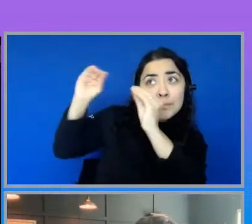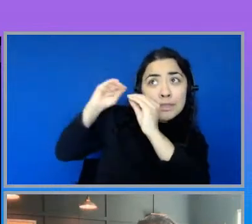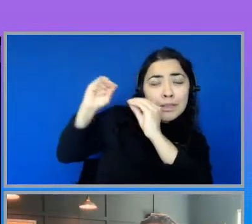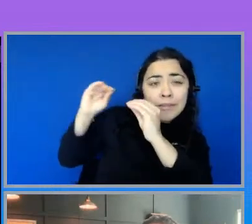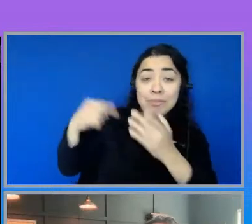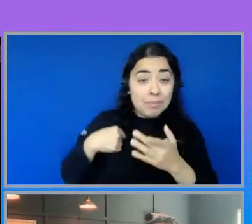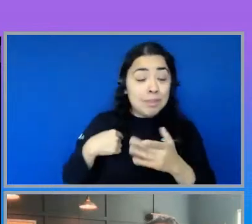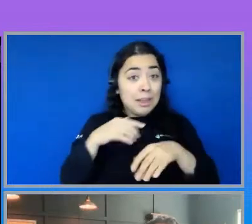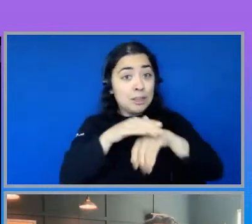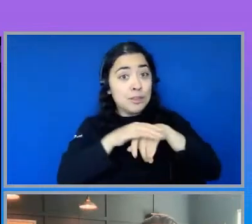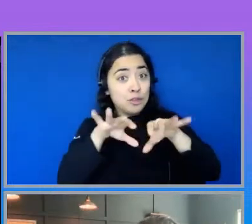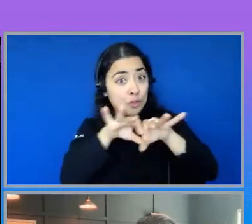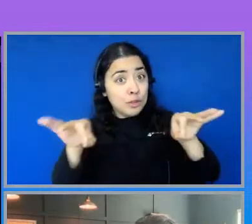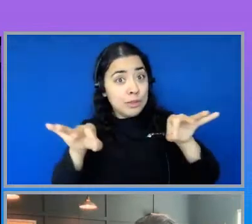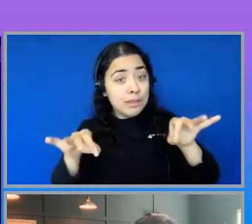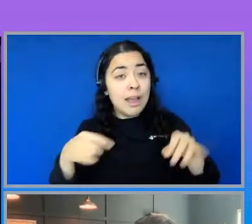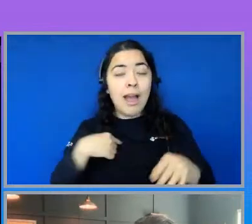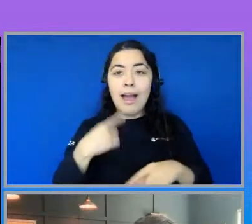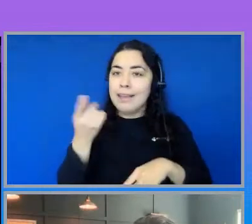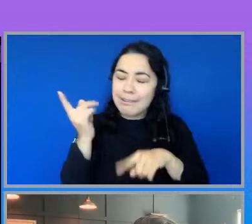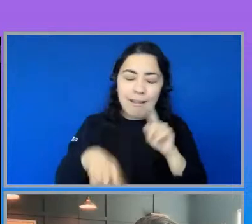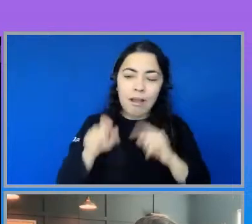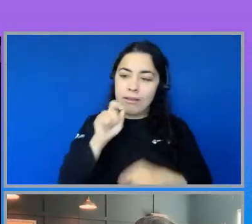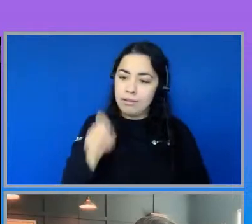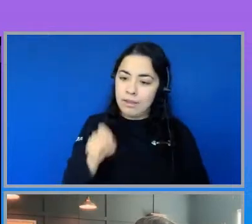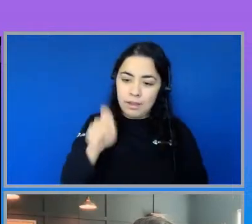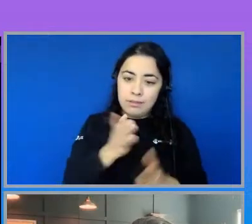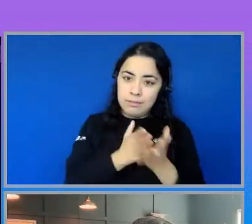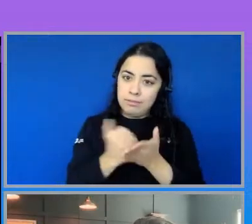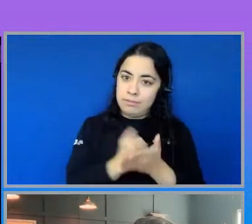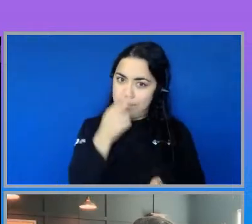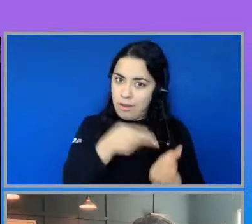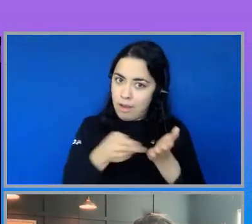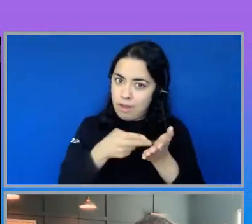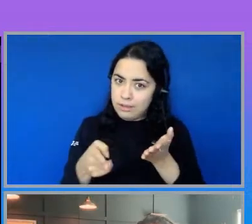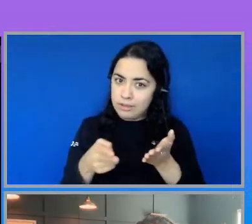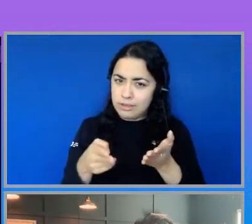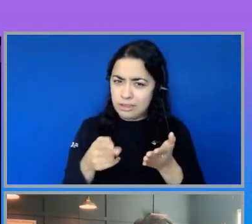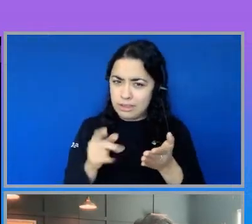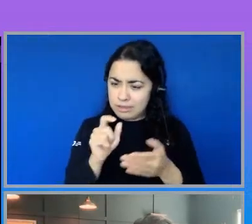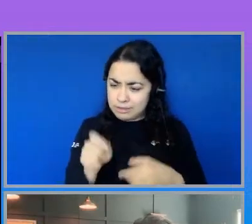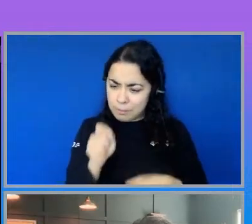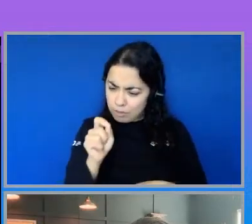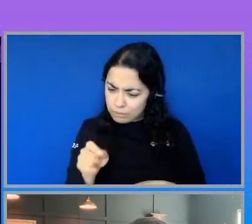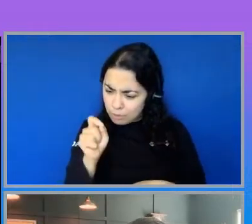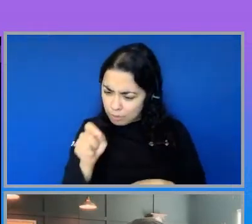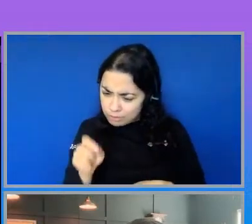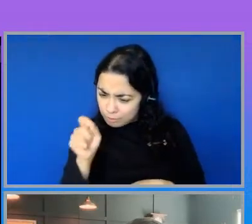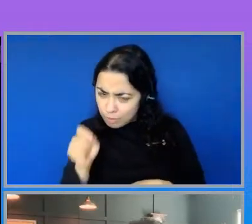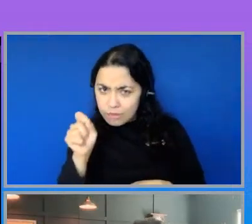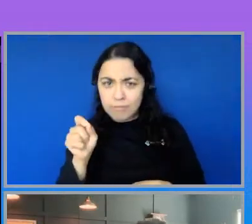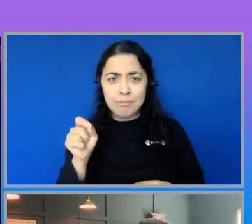degree and I still cannot use a semicolon correctly, transparently. I'm not even sure at the end of this if that is a